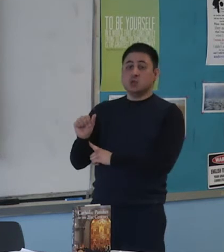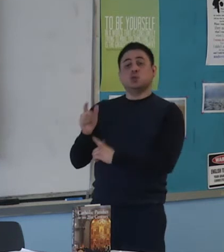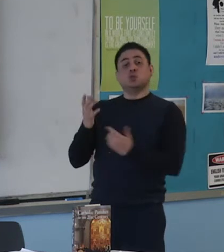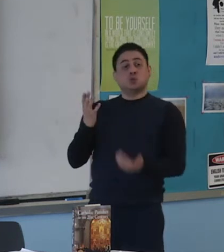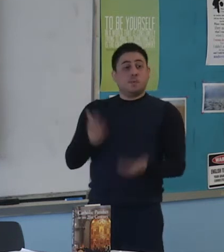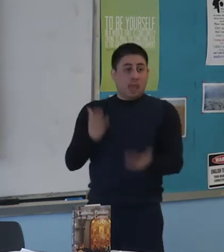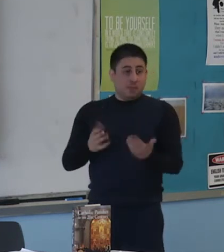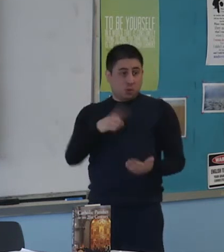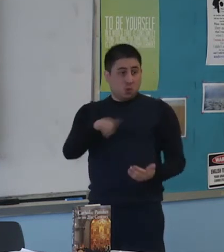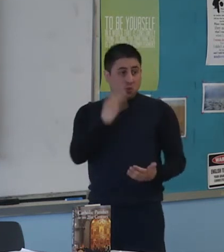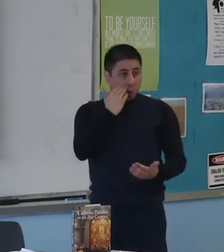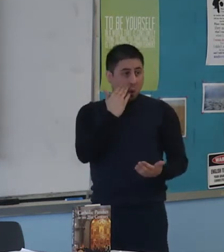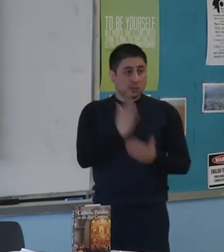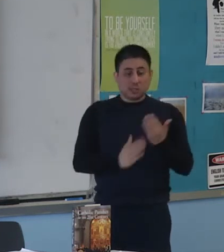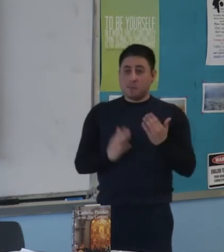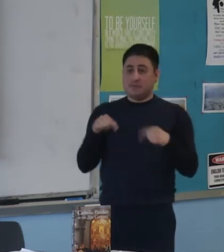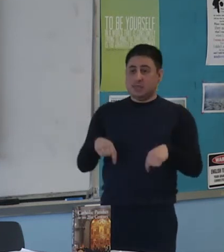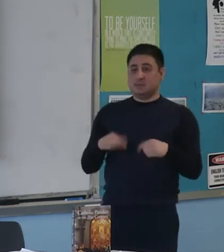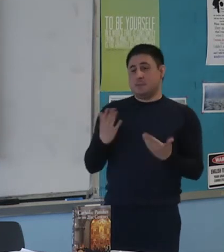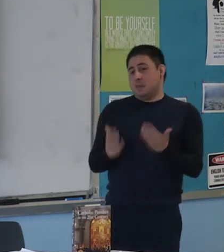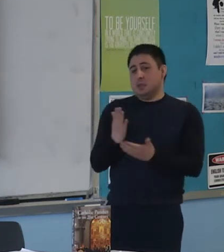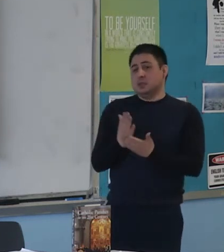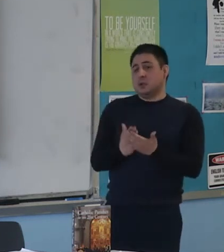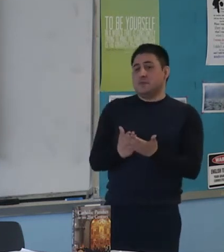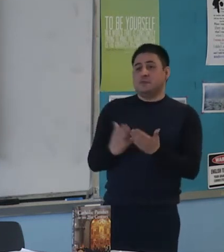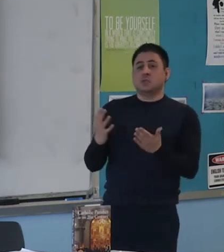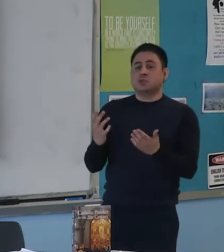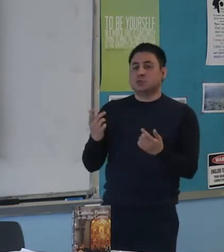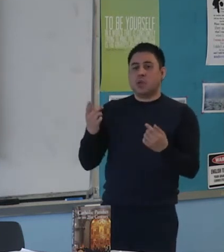you know, that some of this may just be a bit of a chance in a sense that there